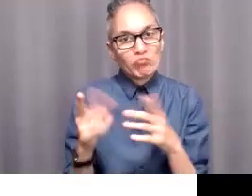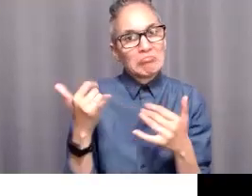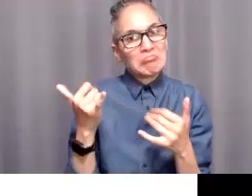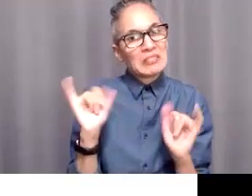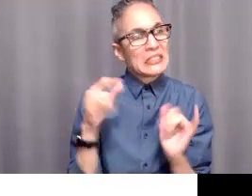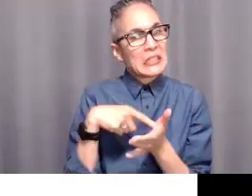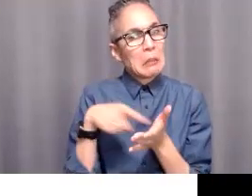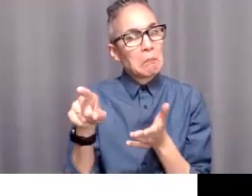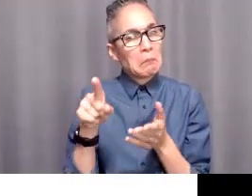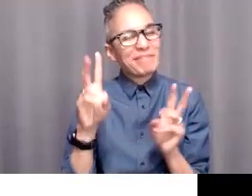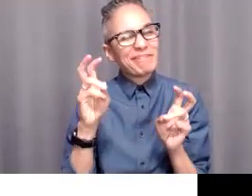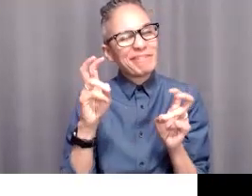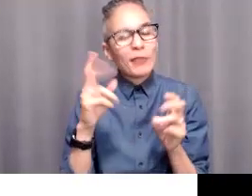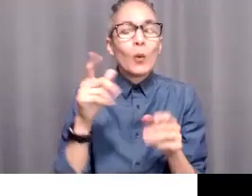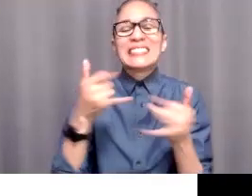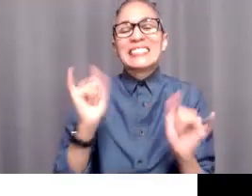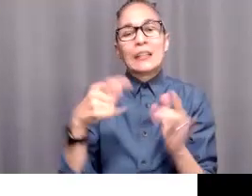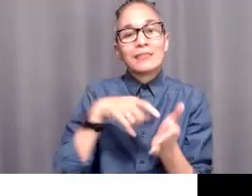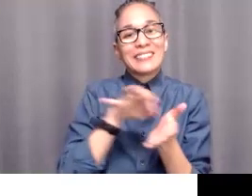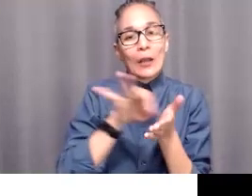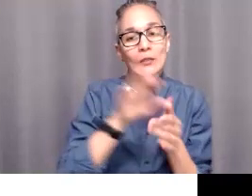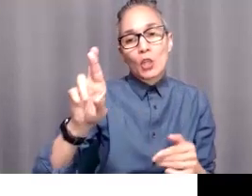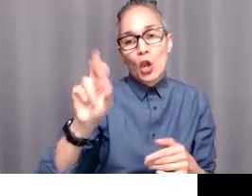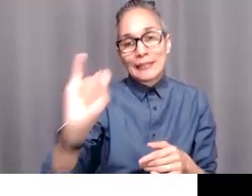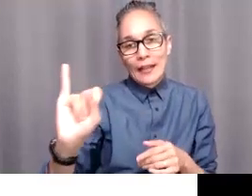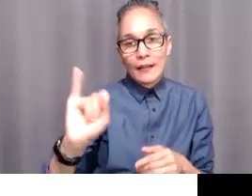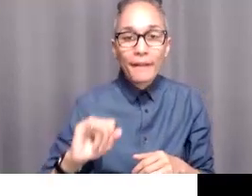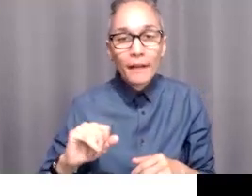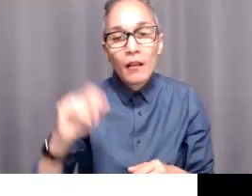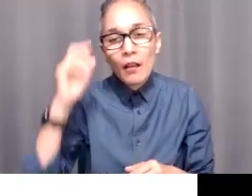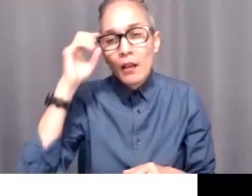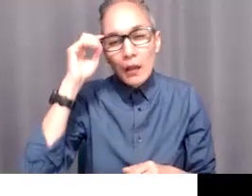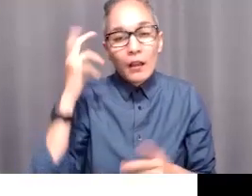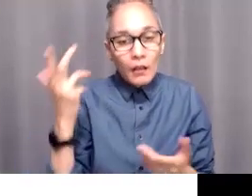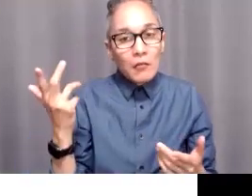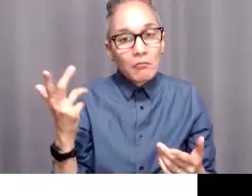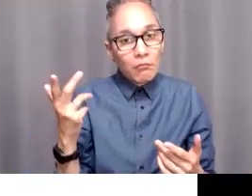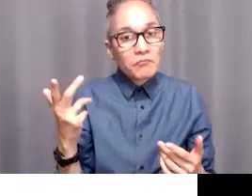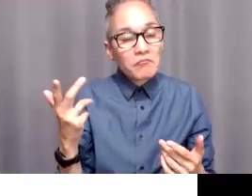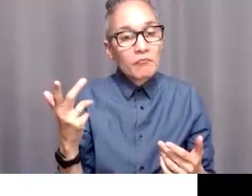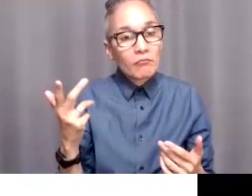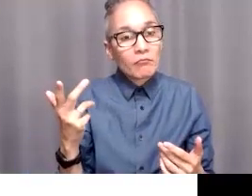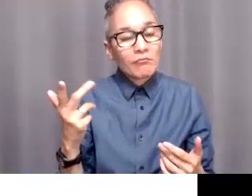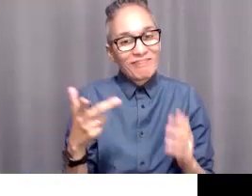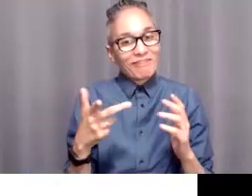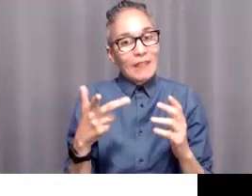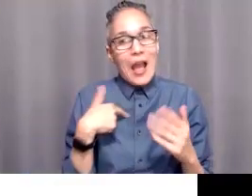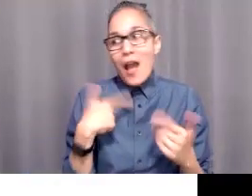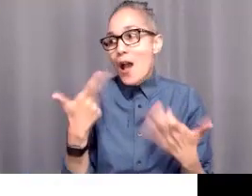still counts as an instance of RSI. So, you know, I don't want to ask you to do work